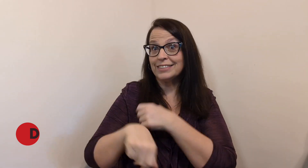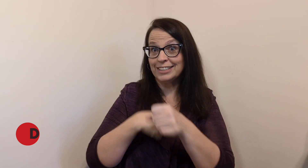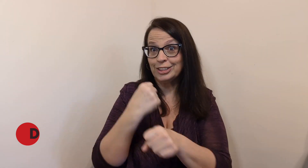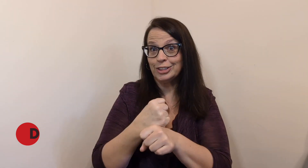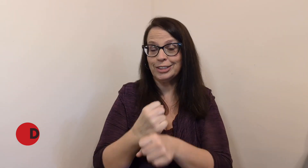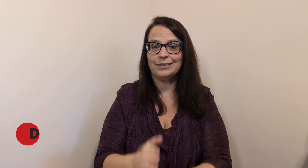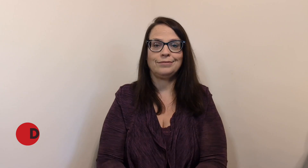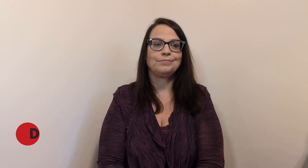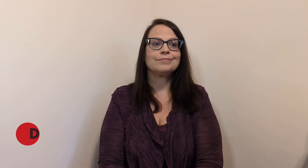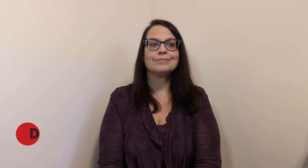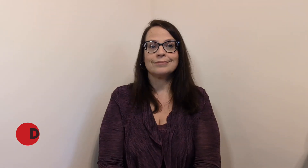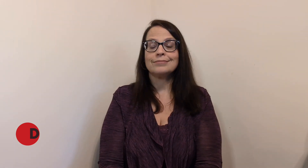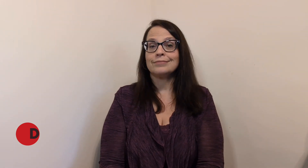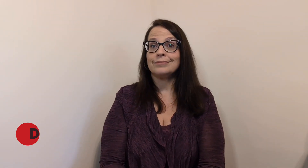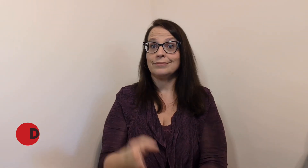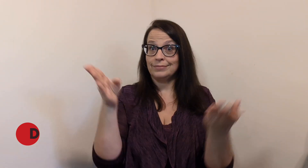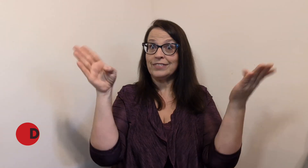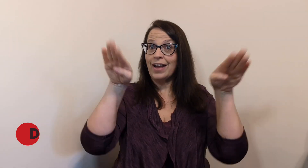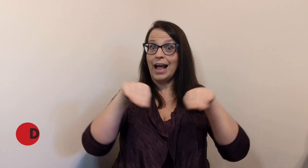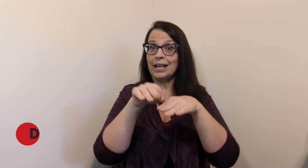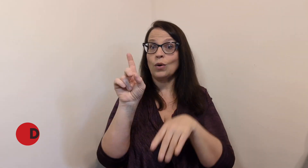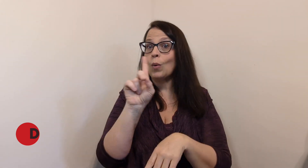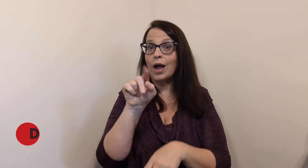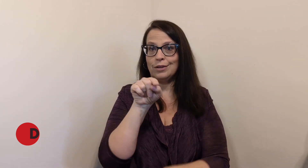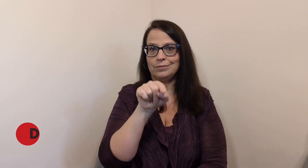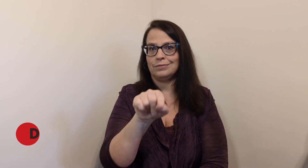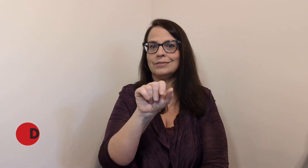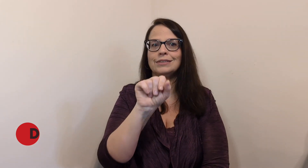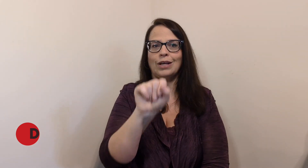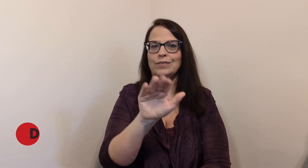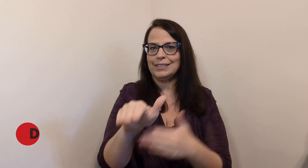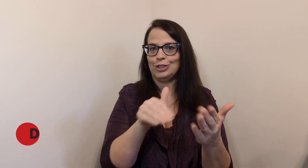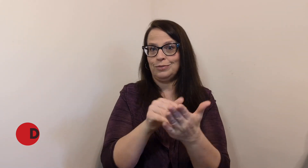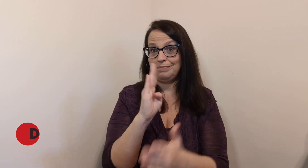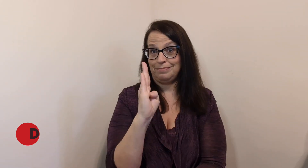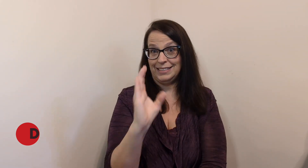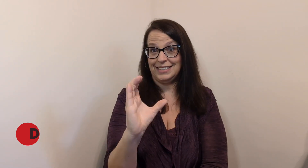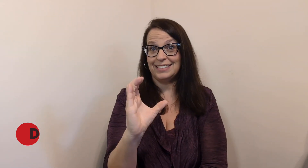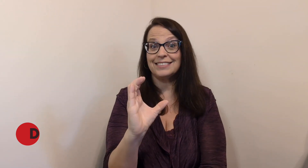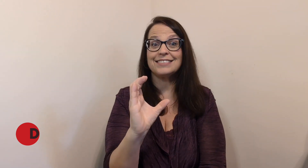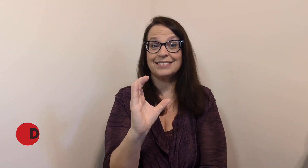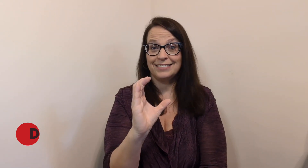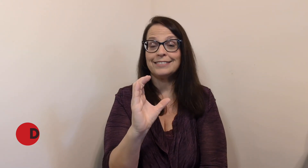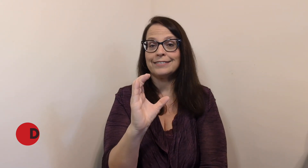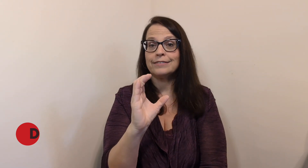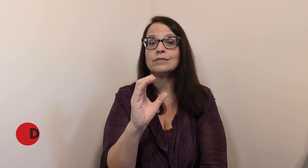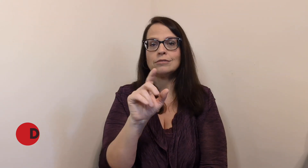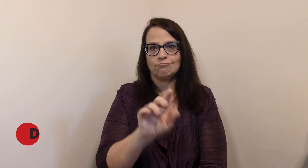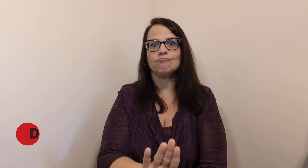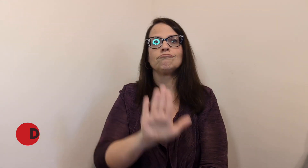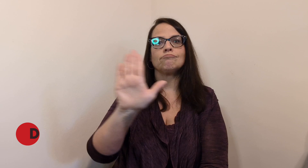Okanagan Valley is in south-central British Columbia. It was originally